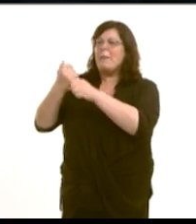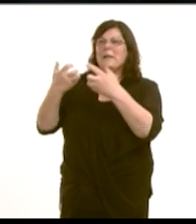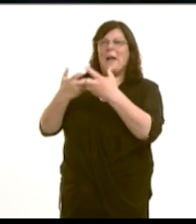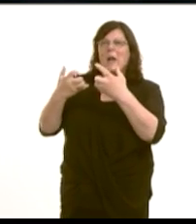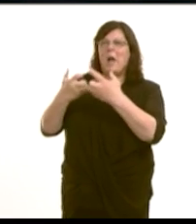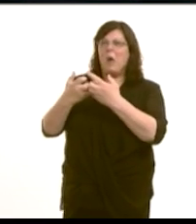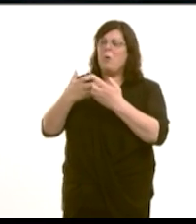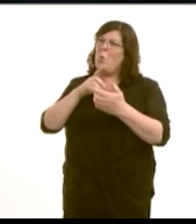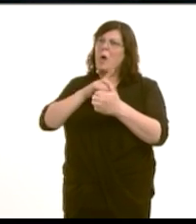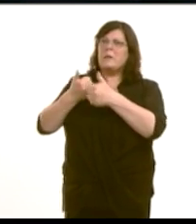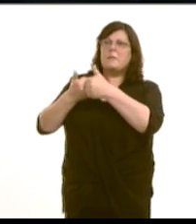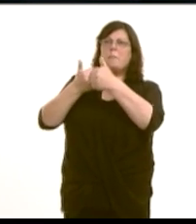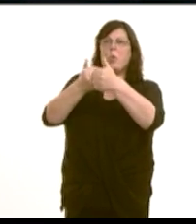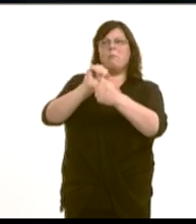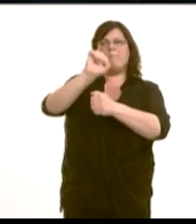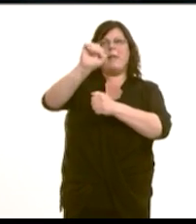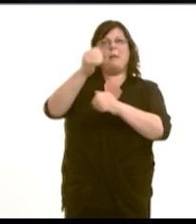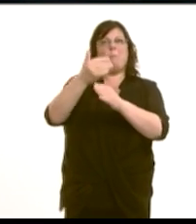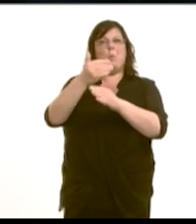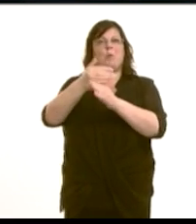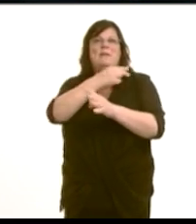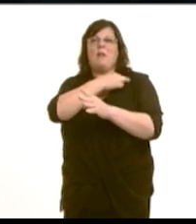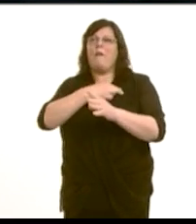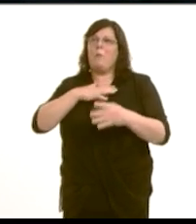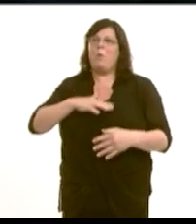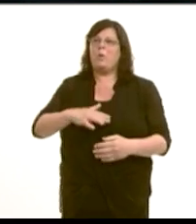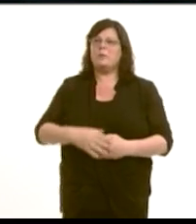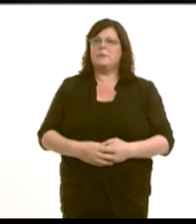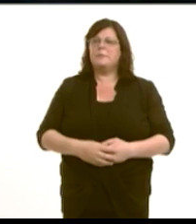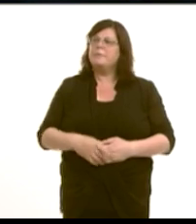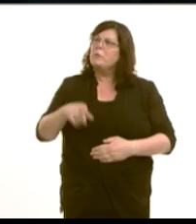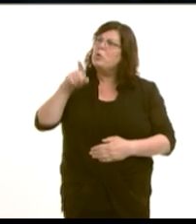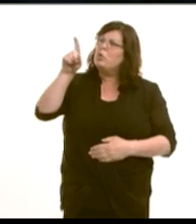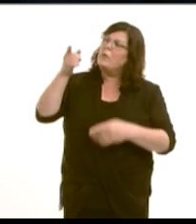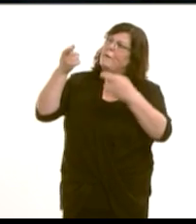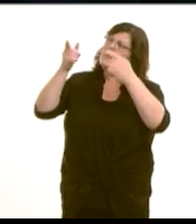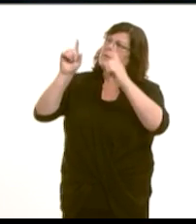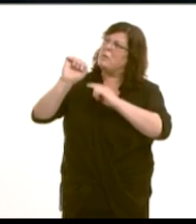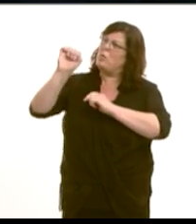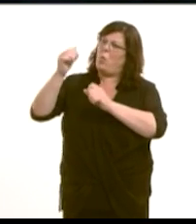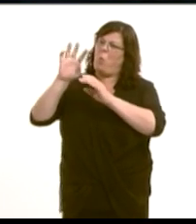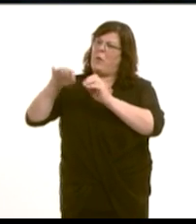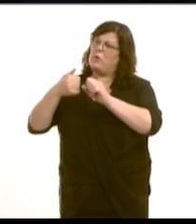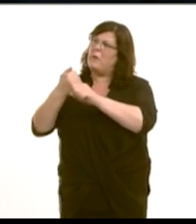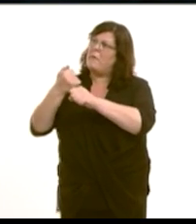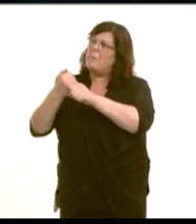indeed, to carry on with their operations here. How will you, as First Minister, and your Welsh Government provide the assurance that